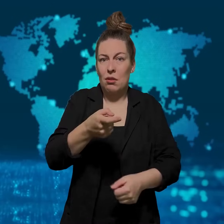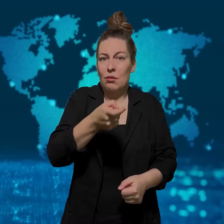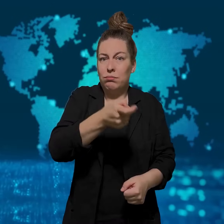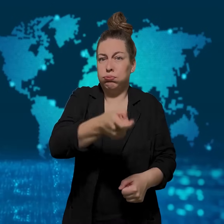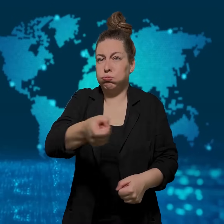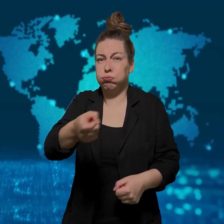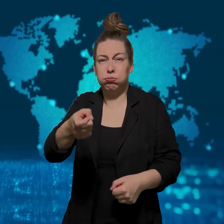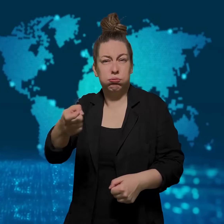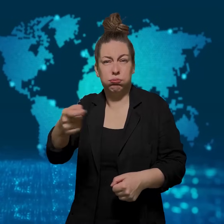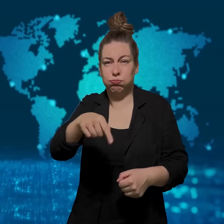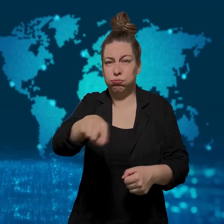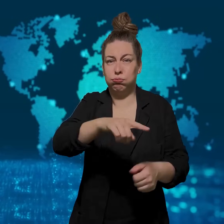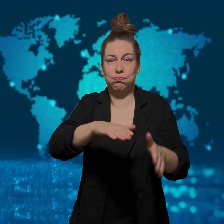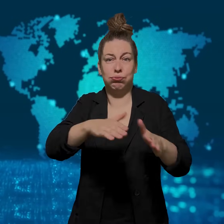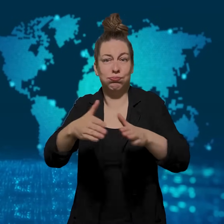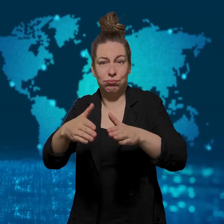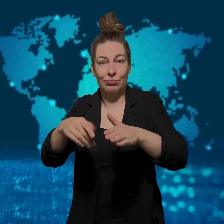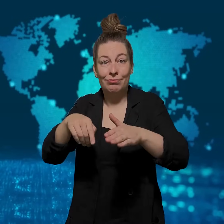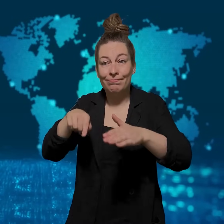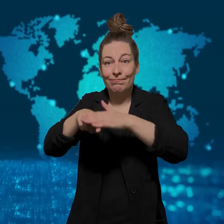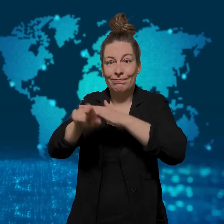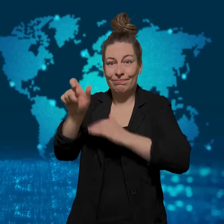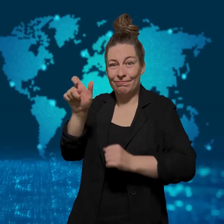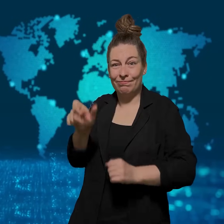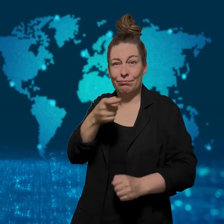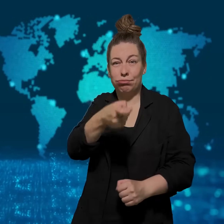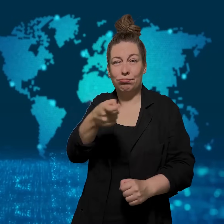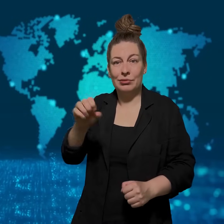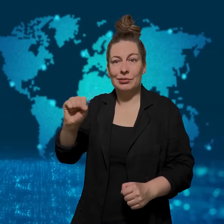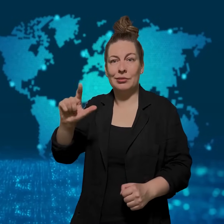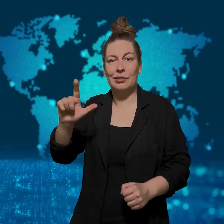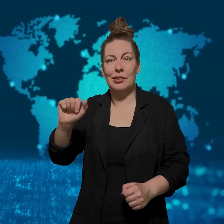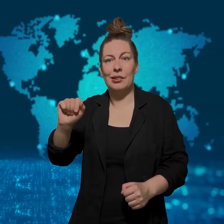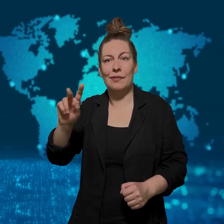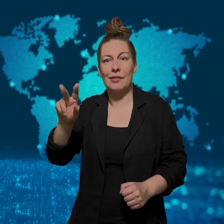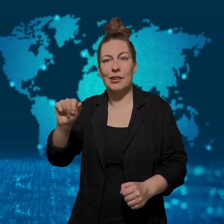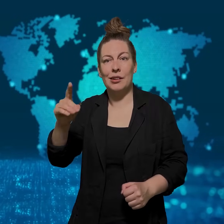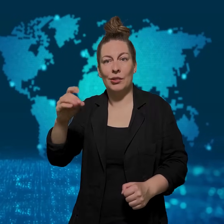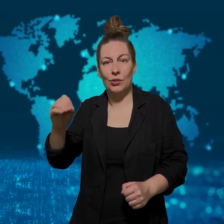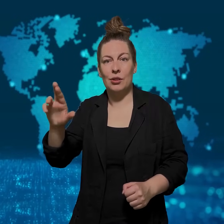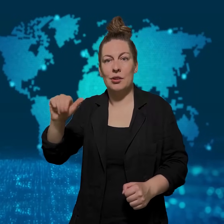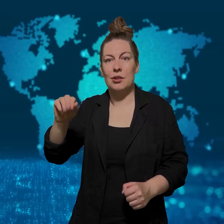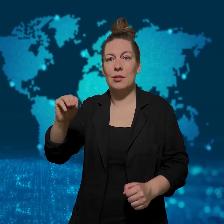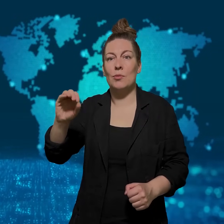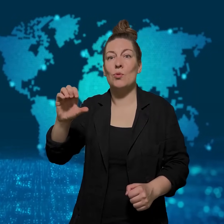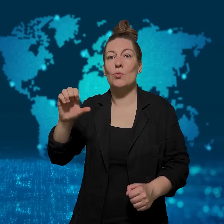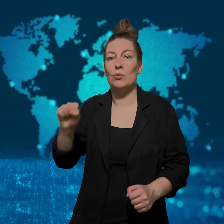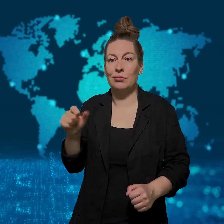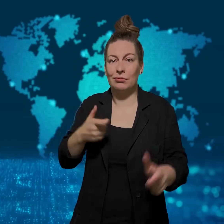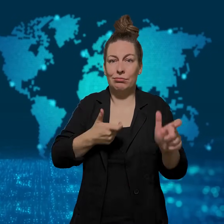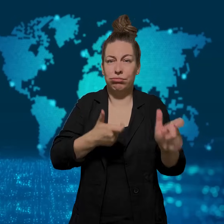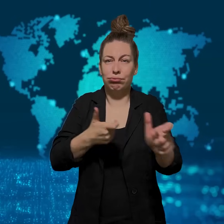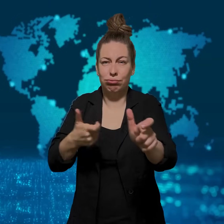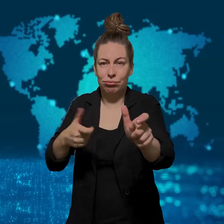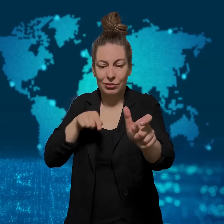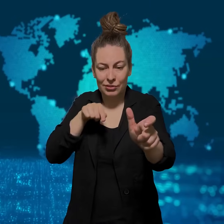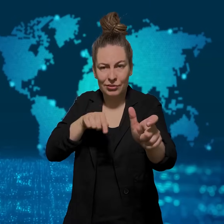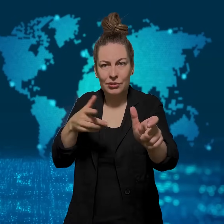The gunman, Slavado Ramos, used an AR-15-style rifle in his attack.